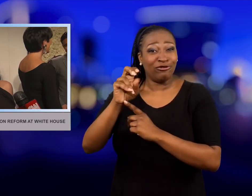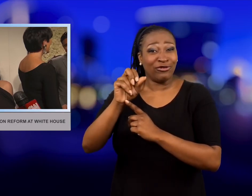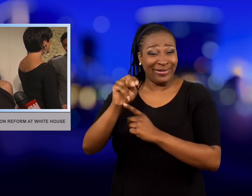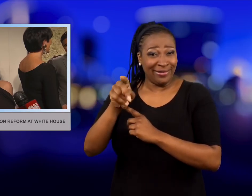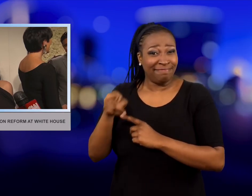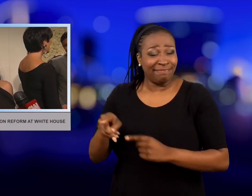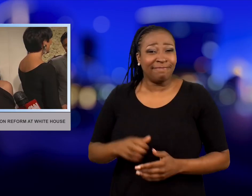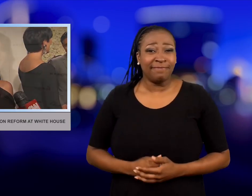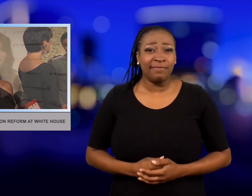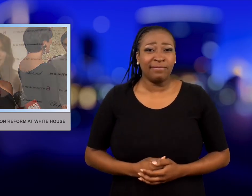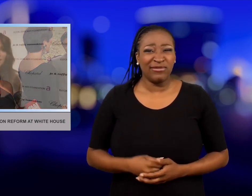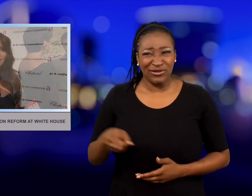Johnson.